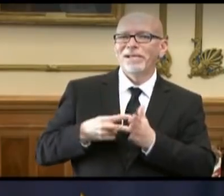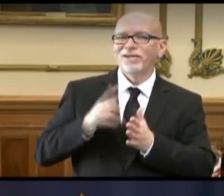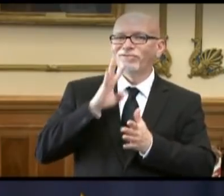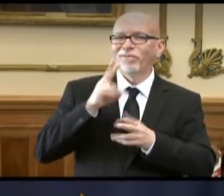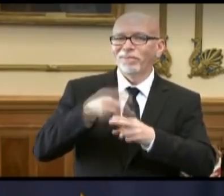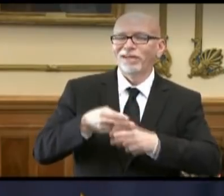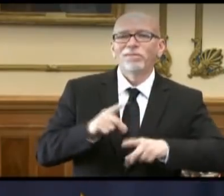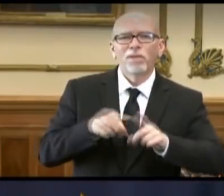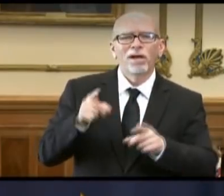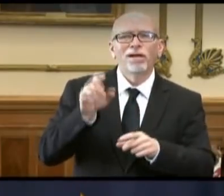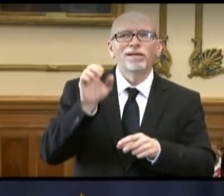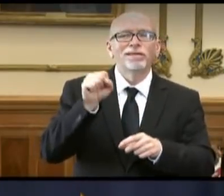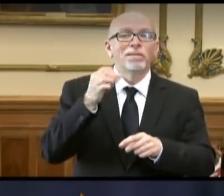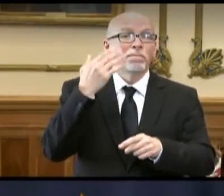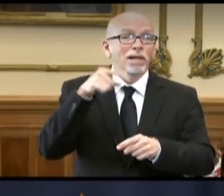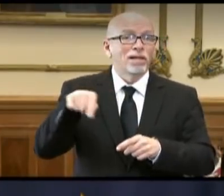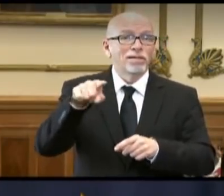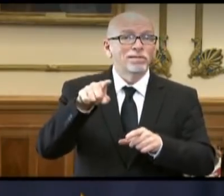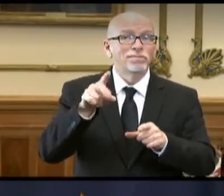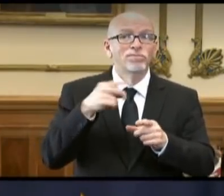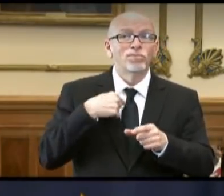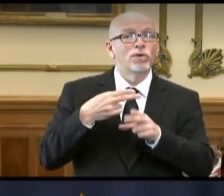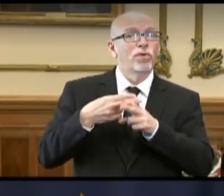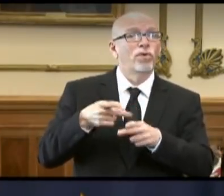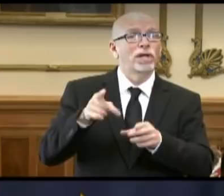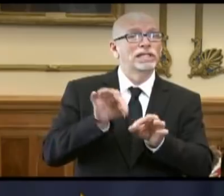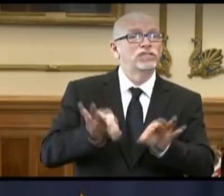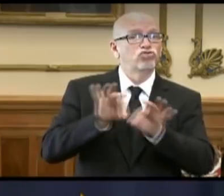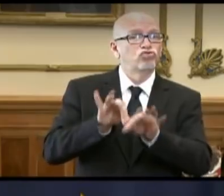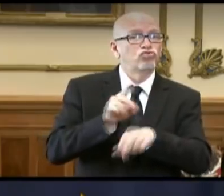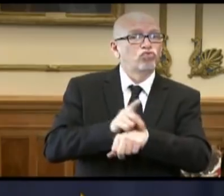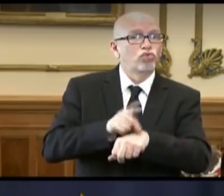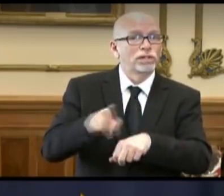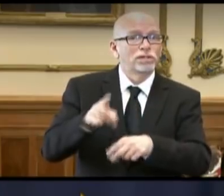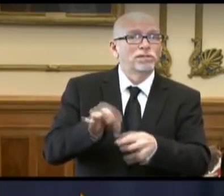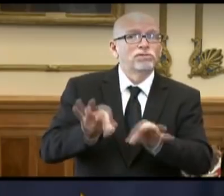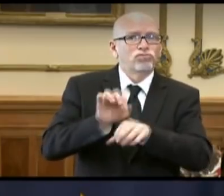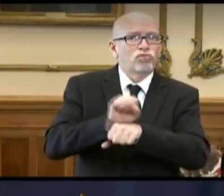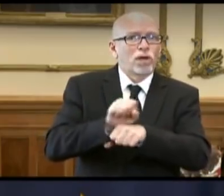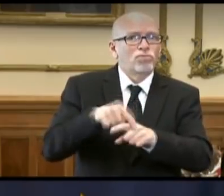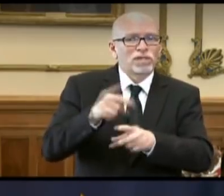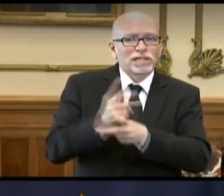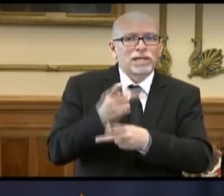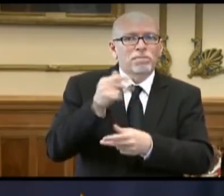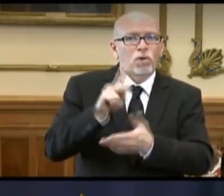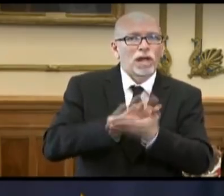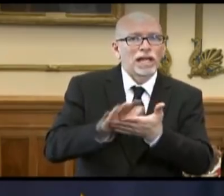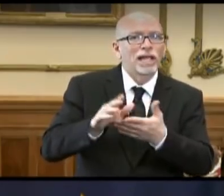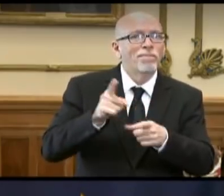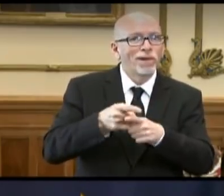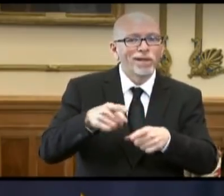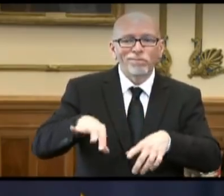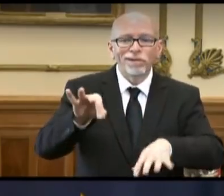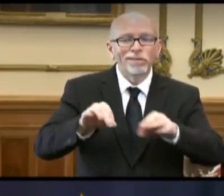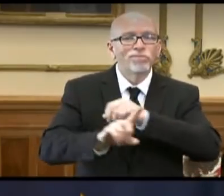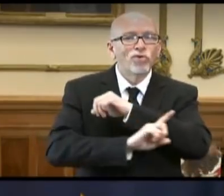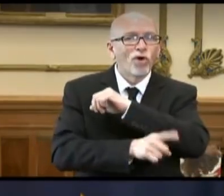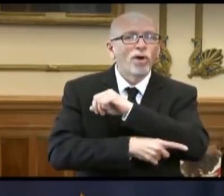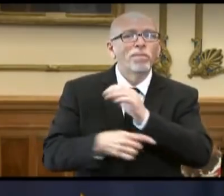ABSOLUTELY. BY THE WAY, YOU TEED ME UP FOR ANOTHER POINT THAT I WANT TO MAKE. BECAUSE IT IS AN ESSENTIAL DUTY